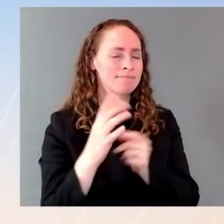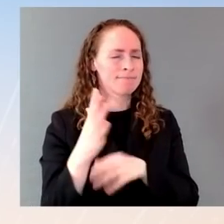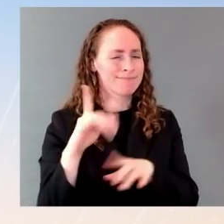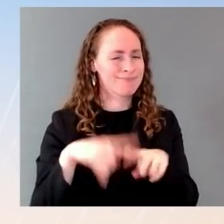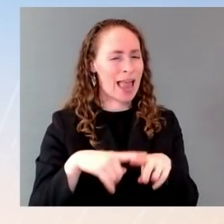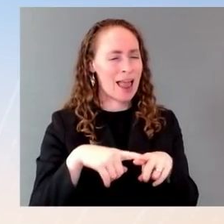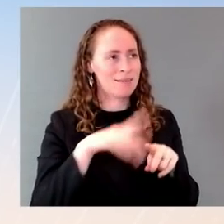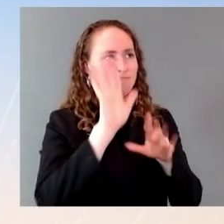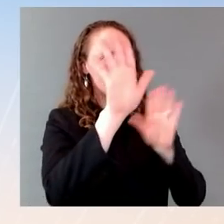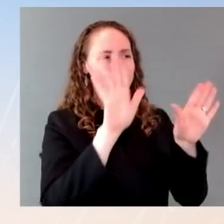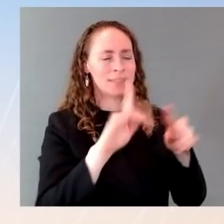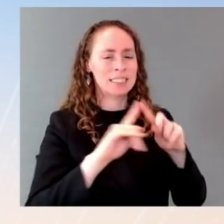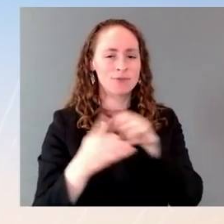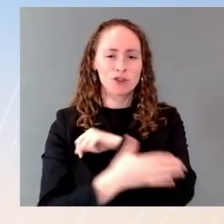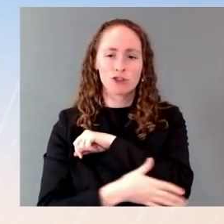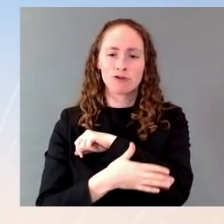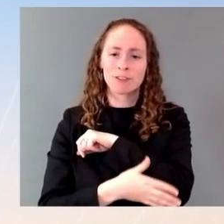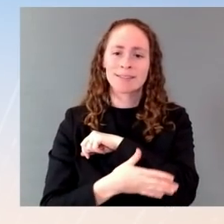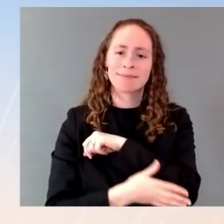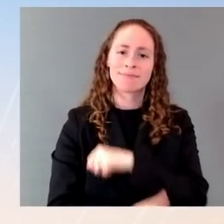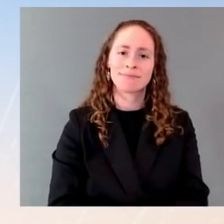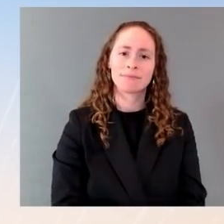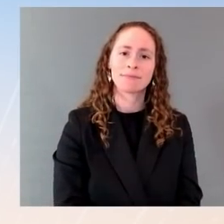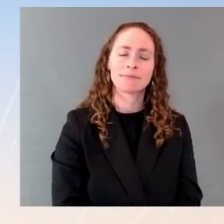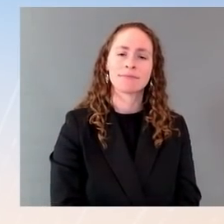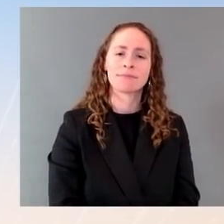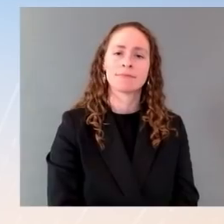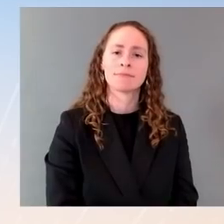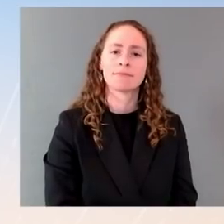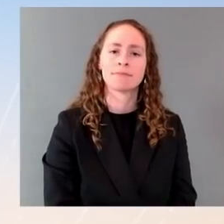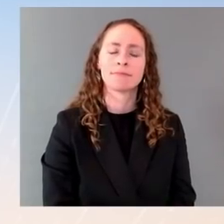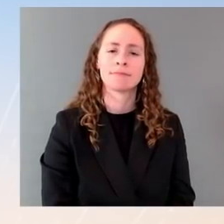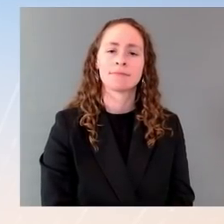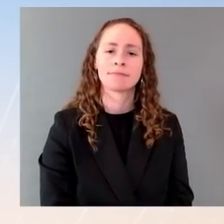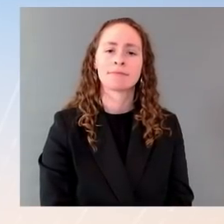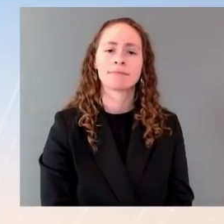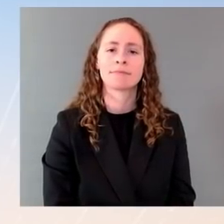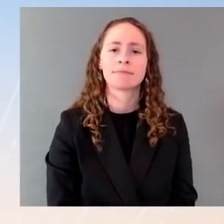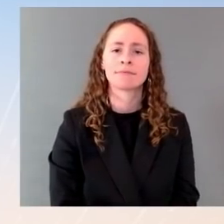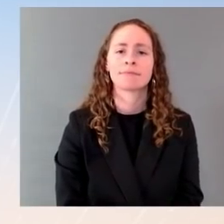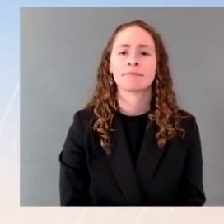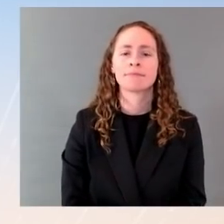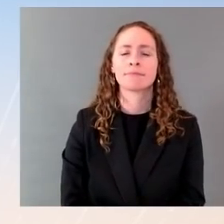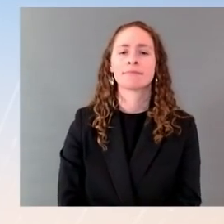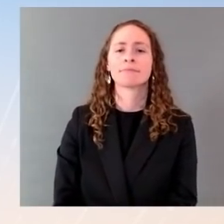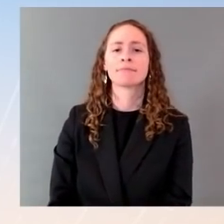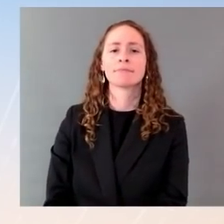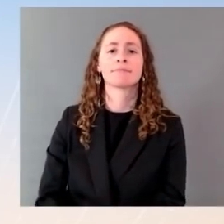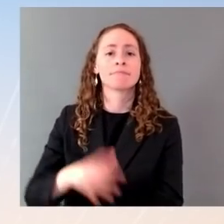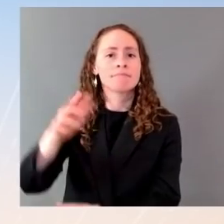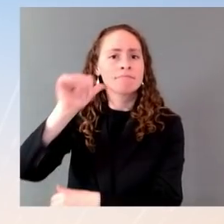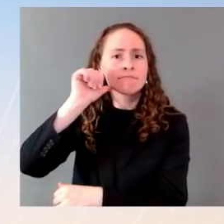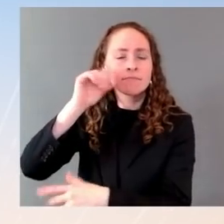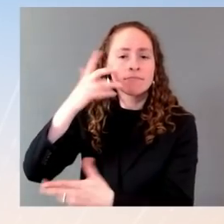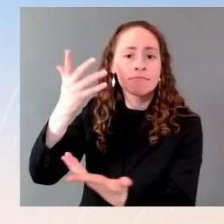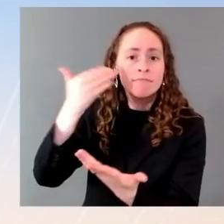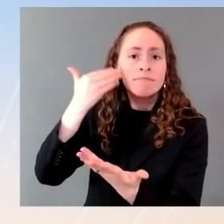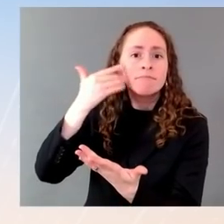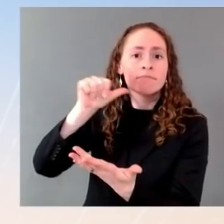and we'll let them speak for themselves on what they have the intention of doing. The Press: And Jake just made clear that the President delivered some warnings to Putin today. What is, in his view,